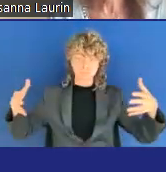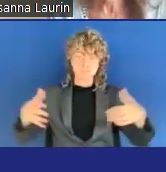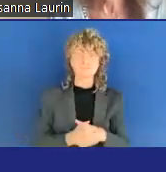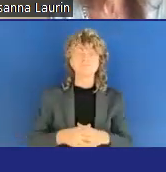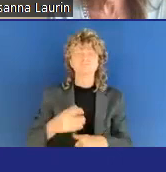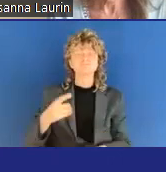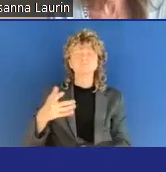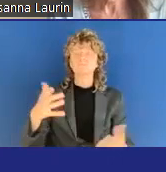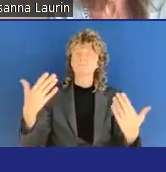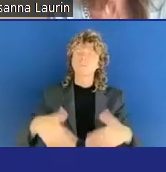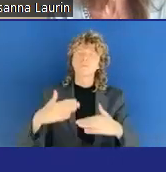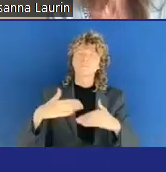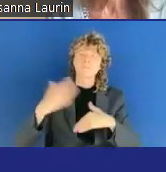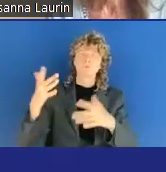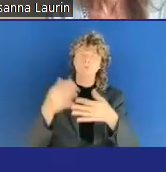SUSANNA LAURIN: